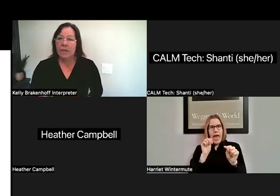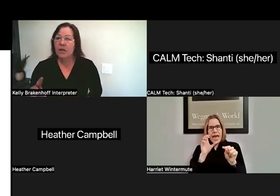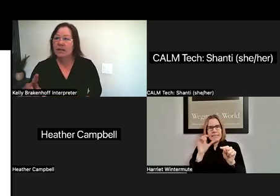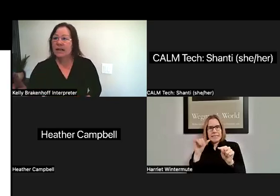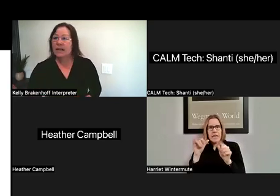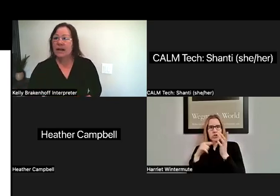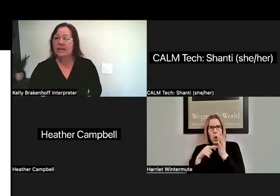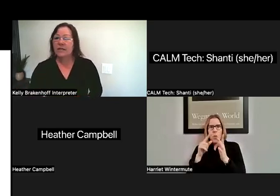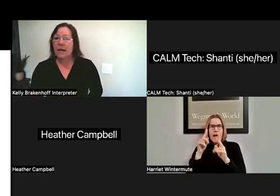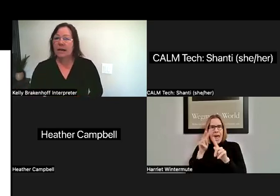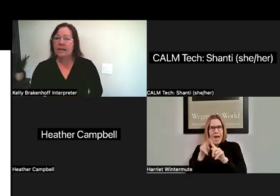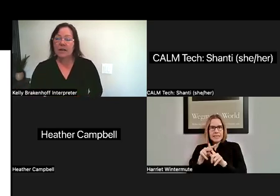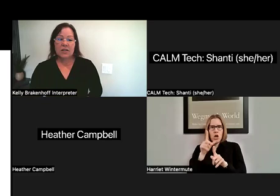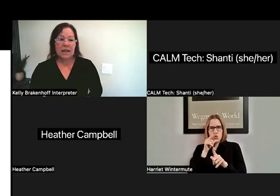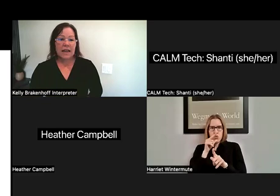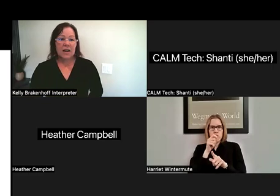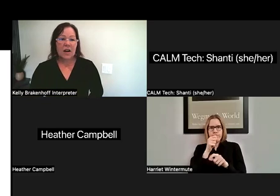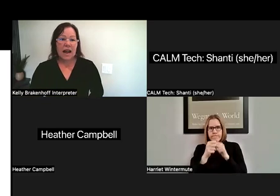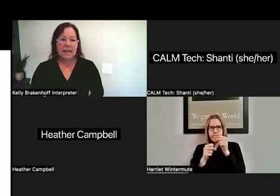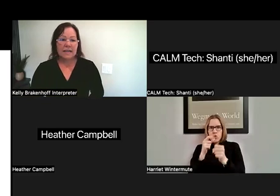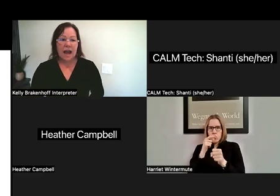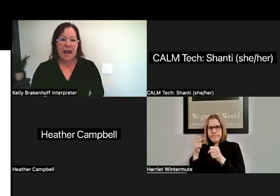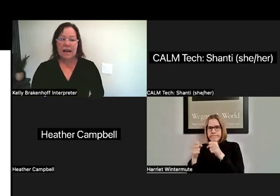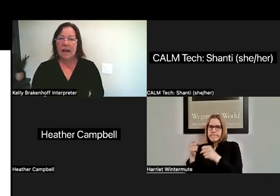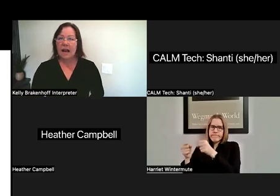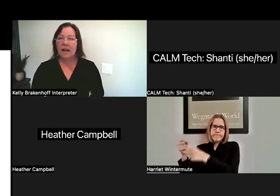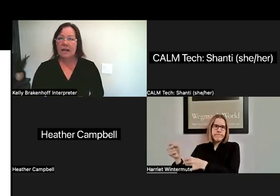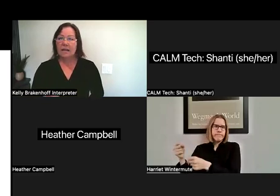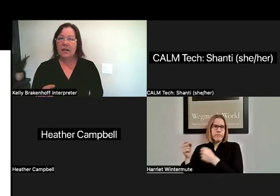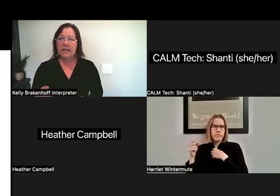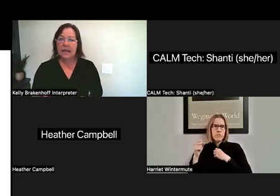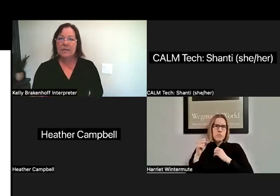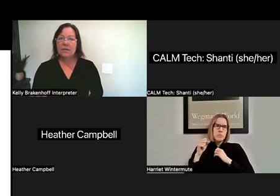You can see the rest of my spreadsheet here. I assigned different teams who